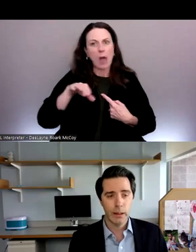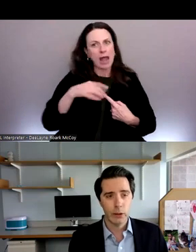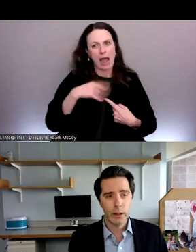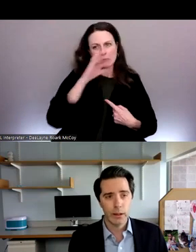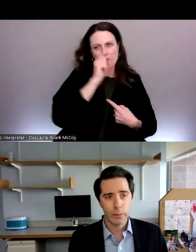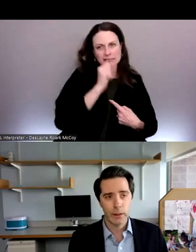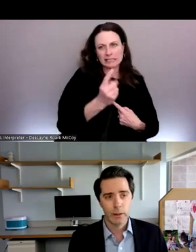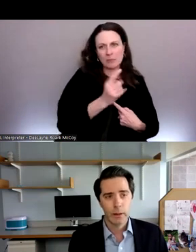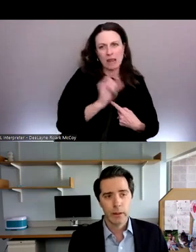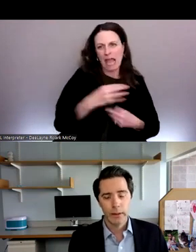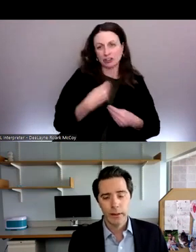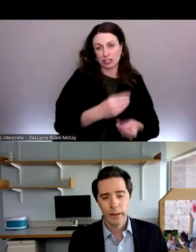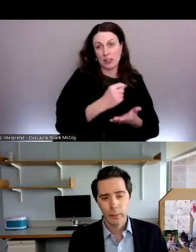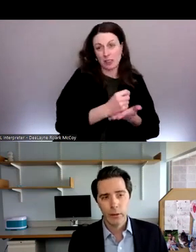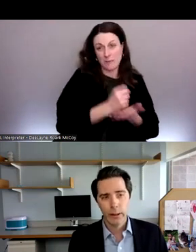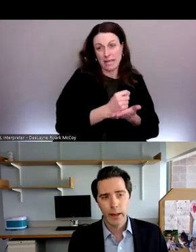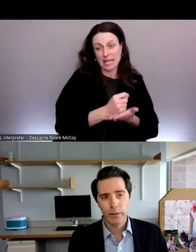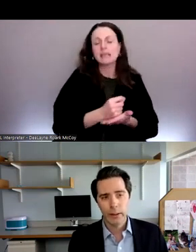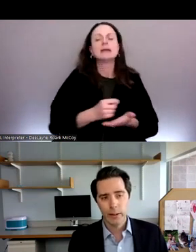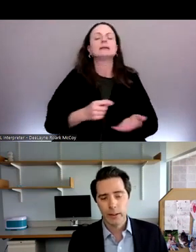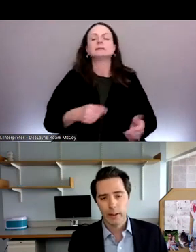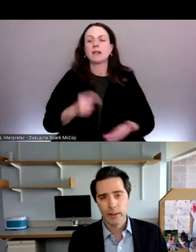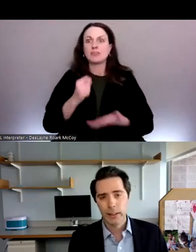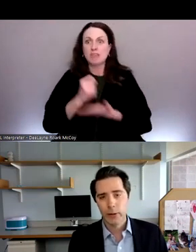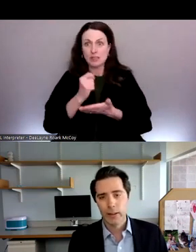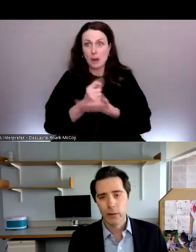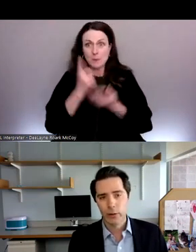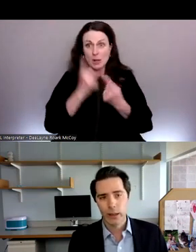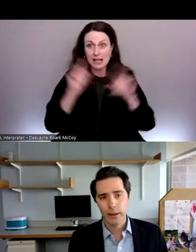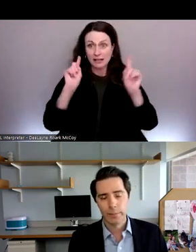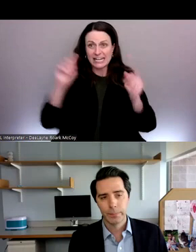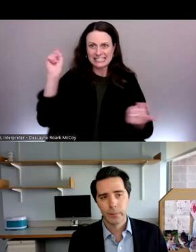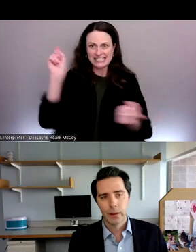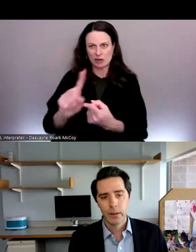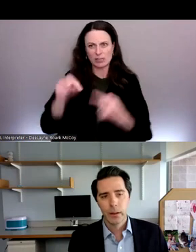like gene therapy that the therapeutic